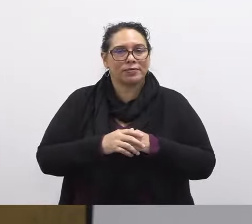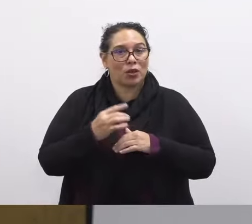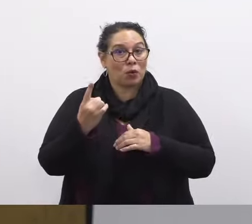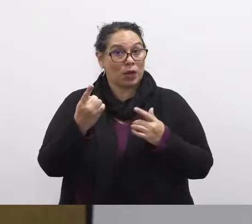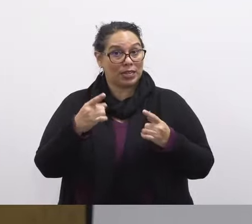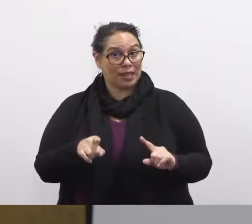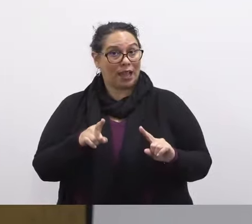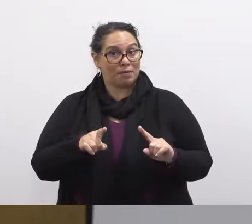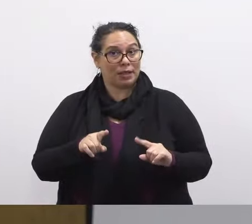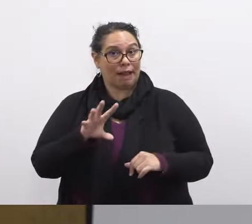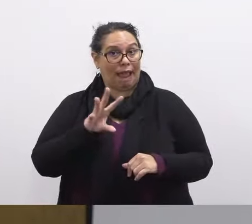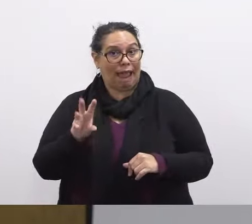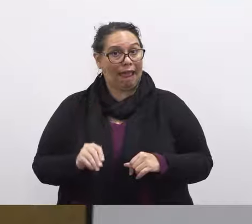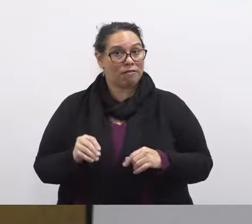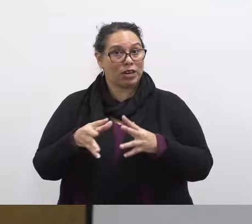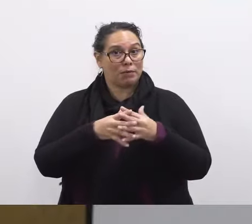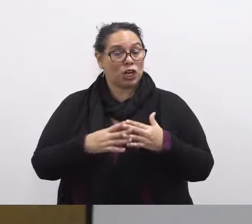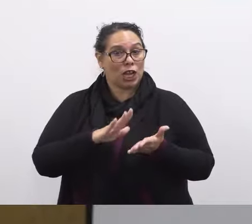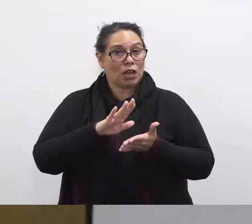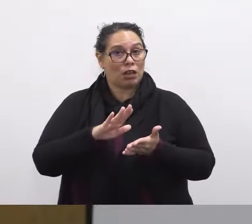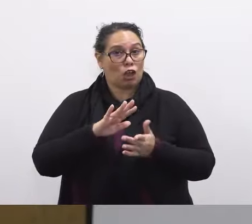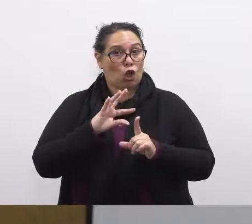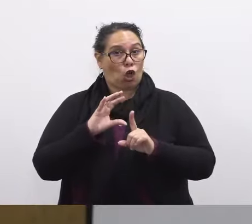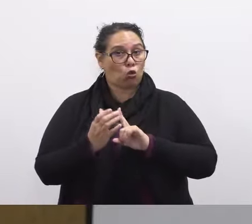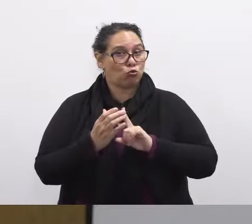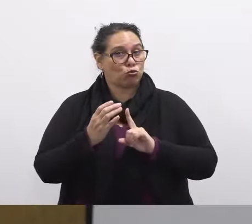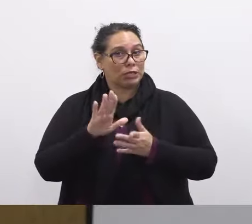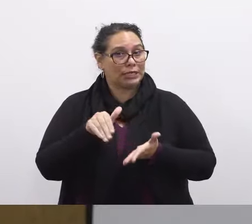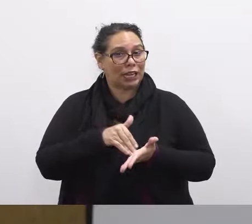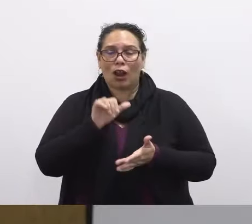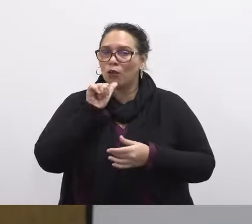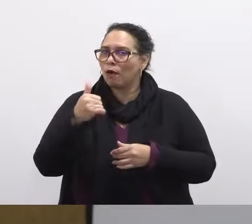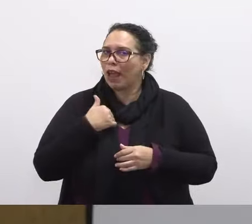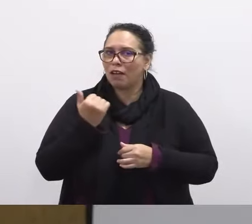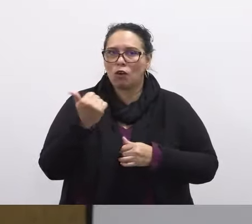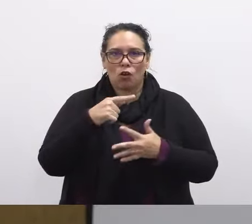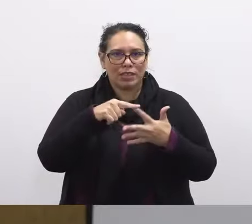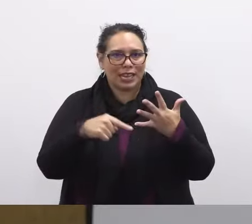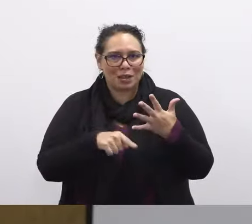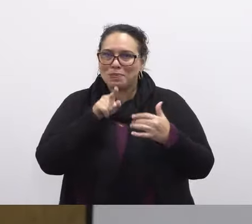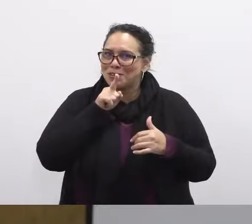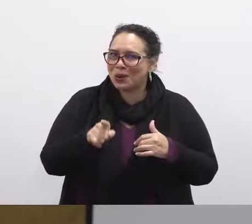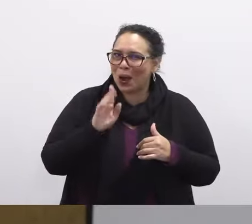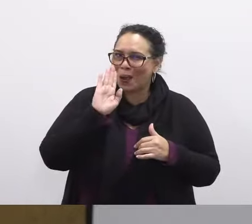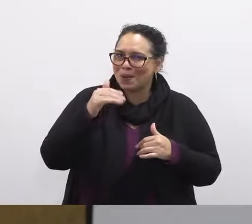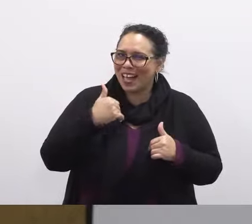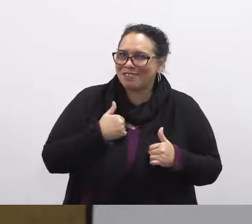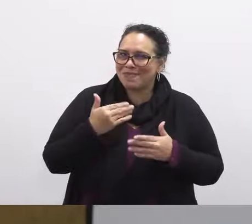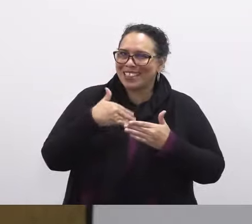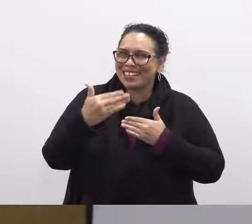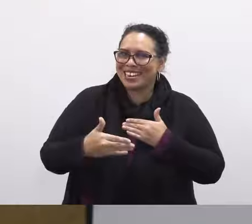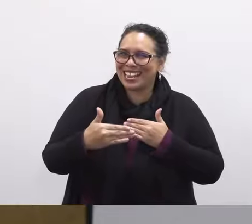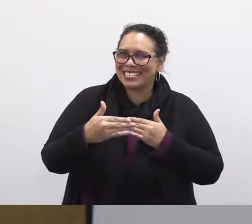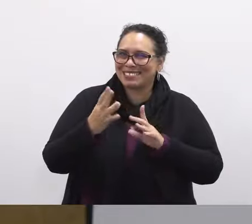at the African American Cultural Center, which I don't have all of the details to, but I'll make sure I have them by the next board meeting.